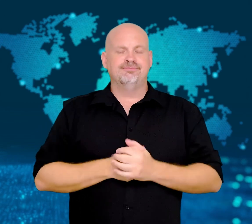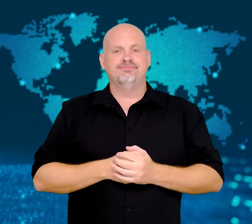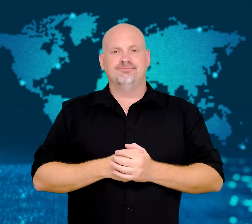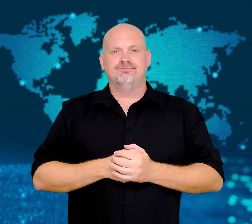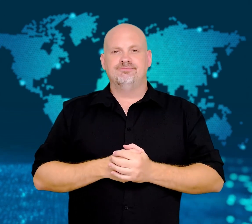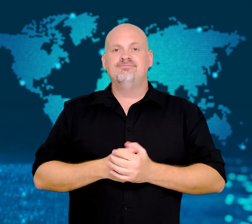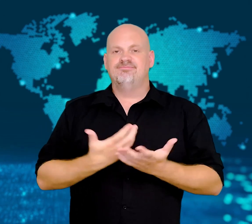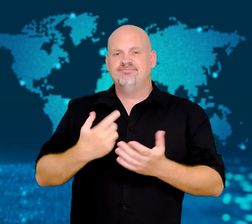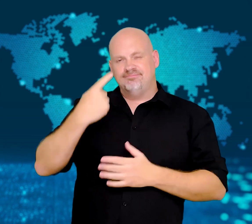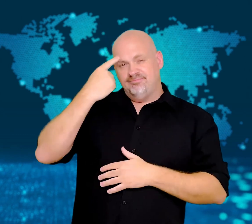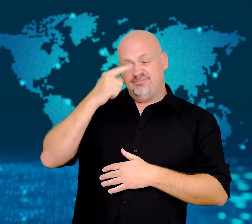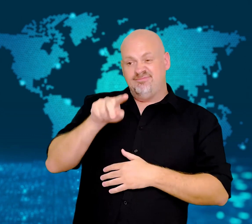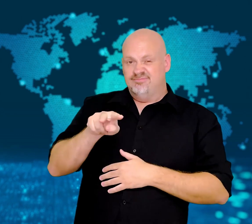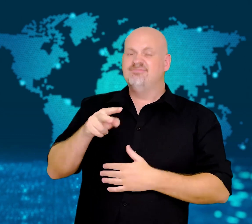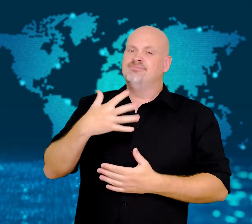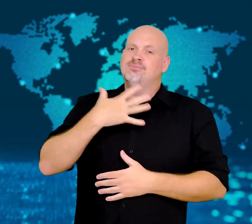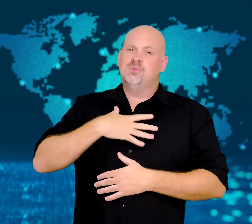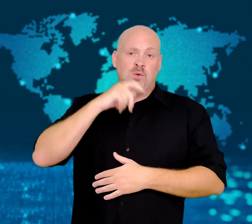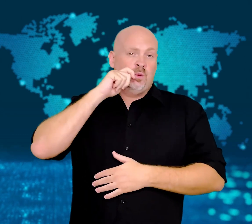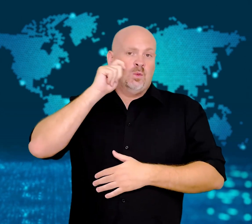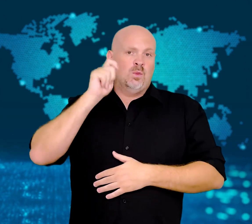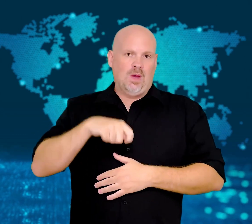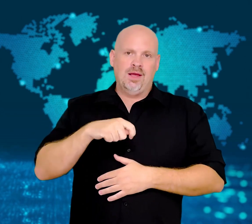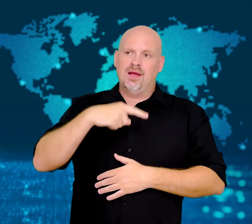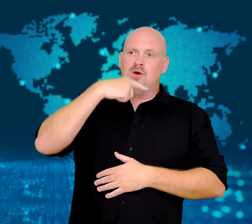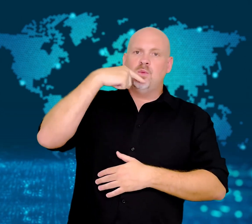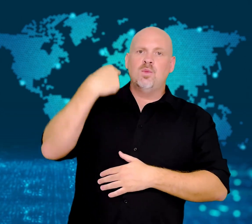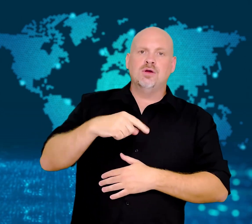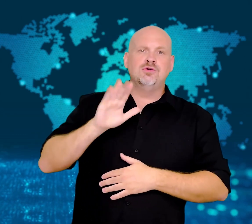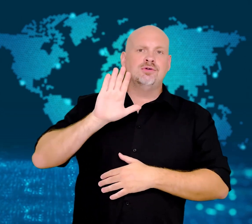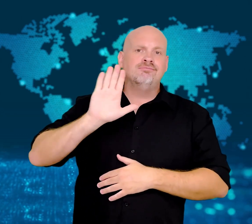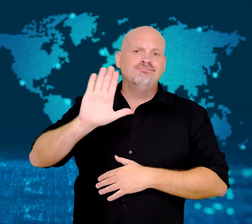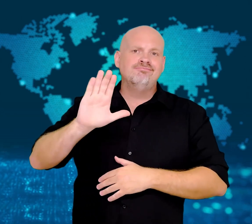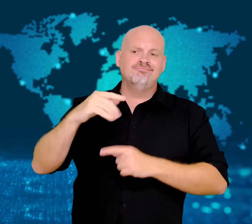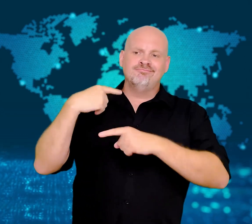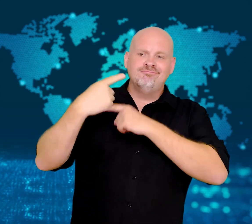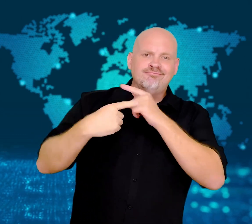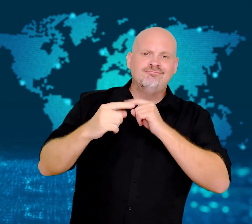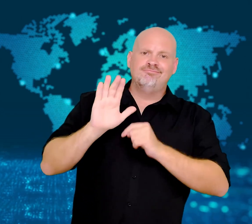These moves are seen as a way to separate from